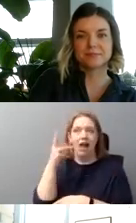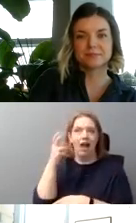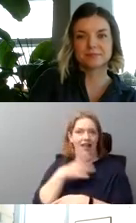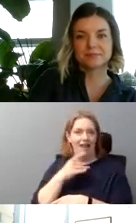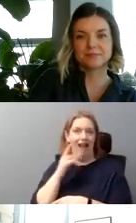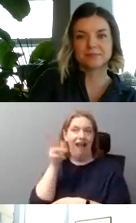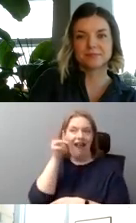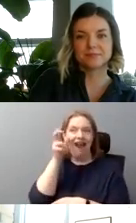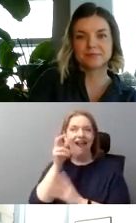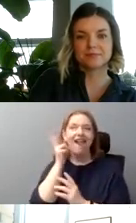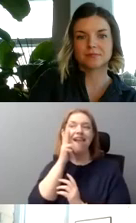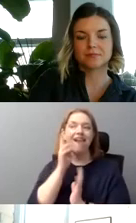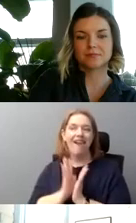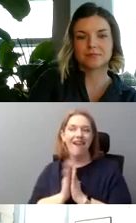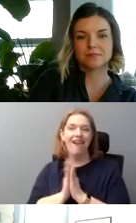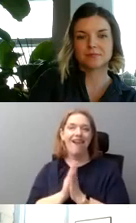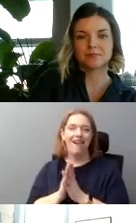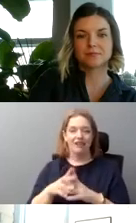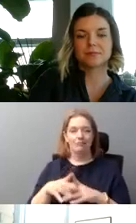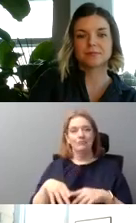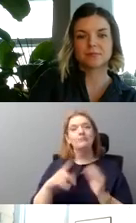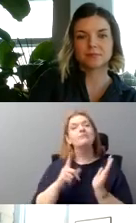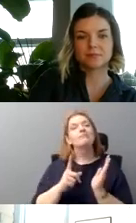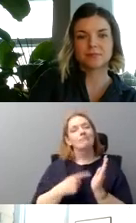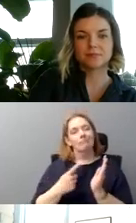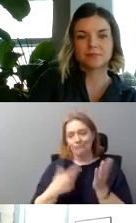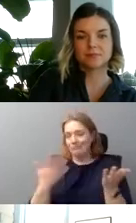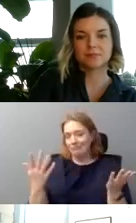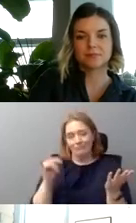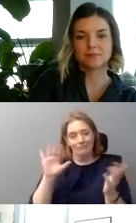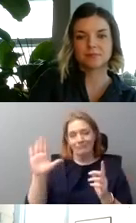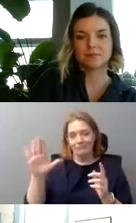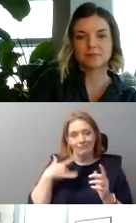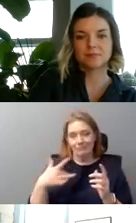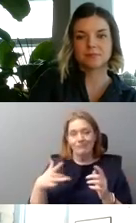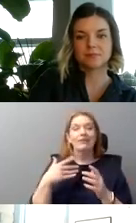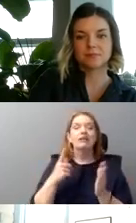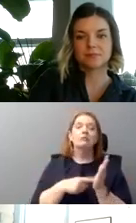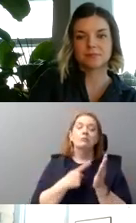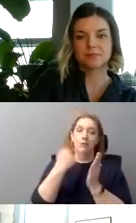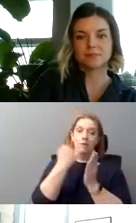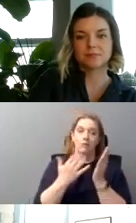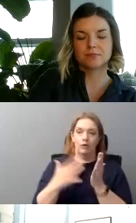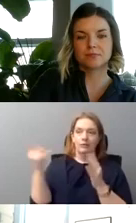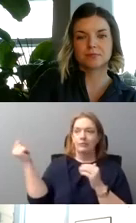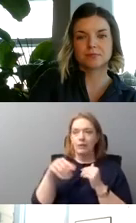and sometimes the work gets swapped out. For example, an earlier pictured piece,